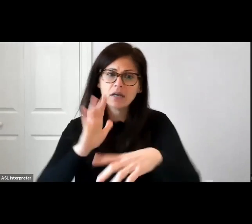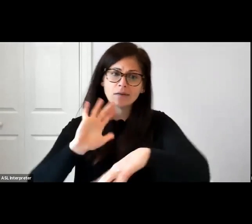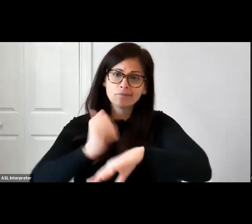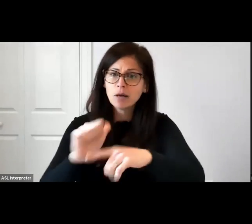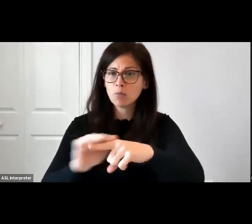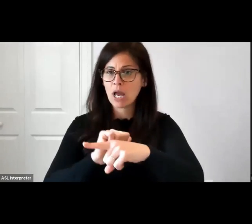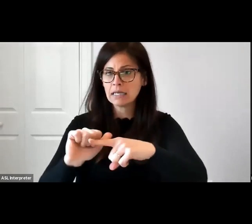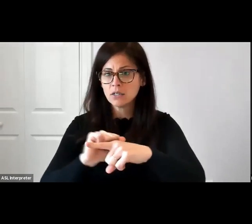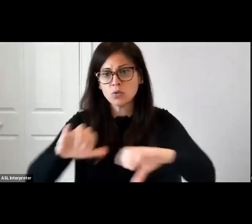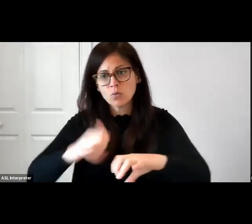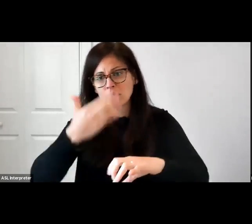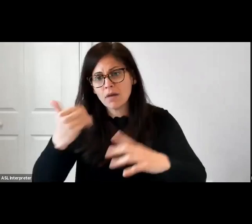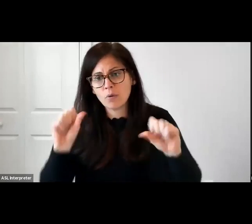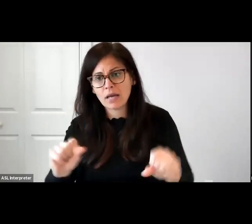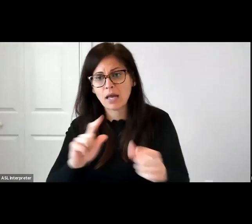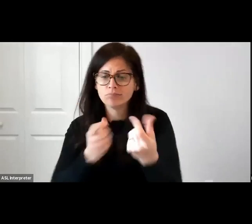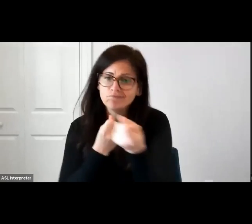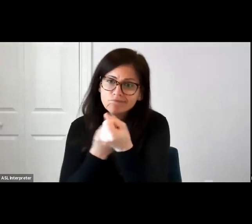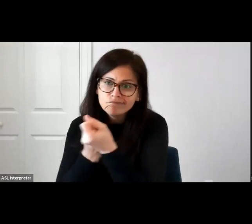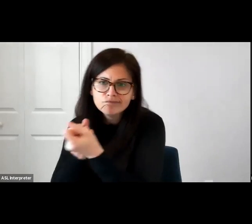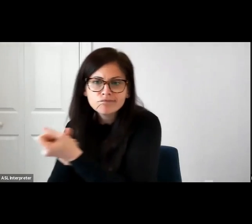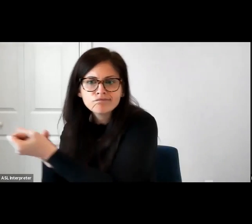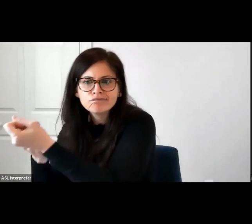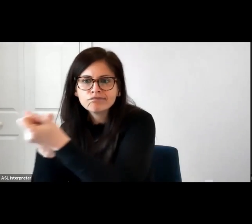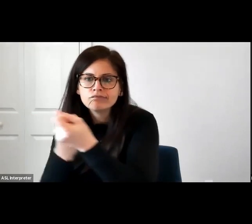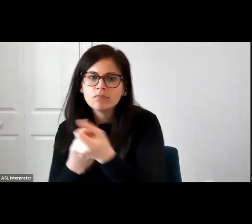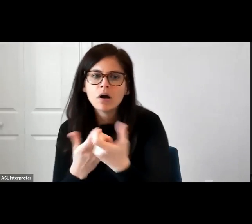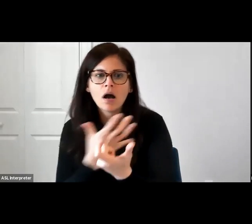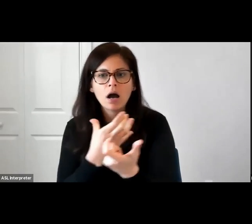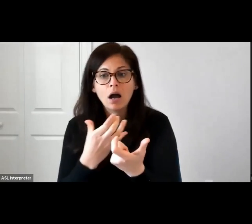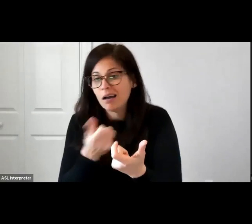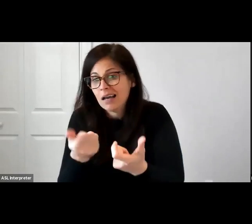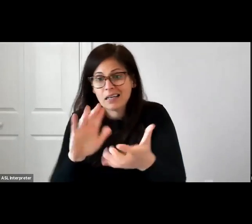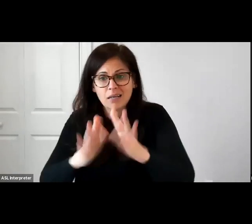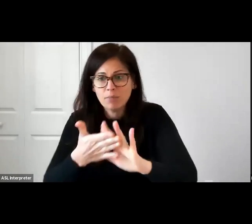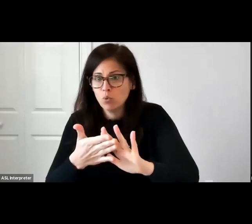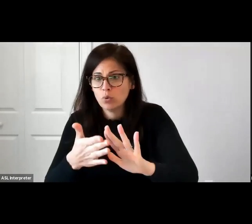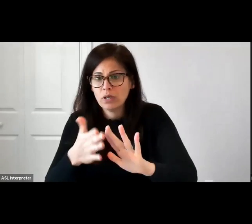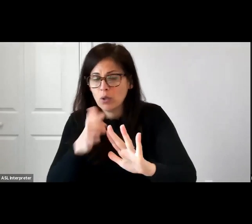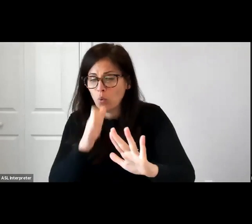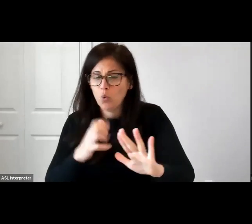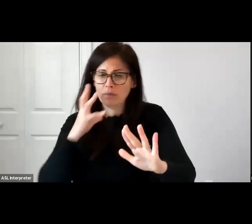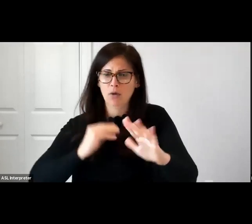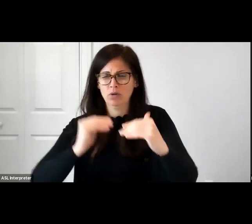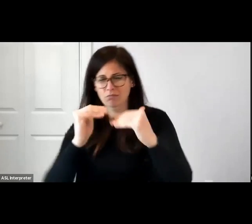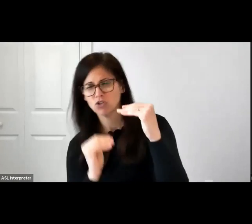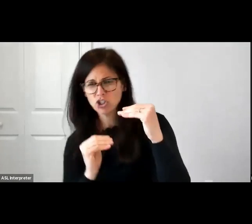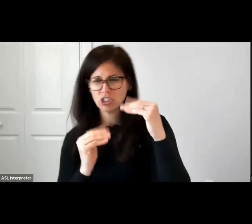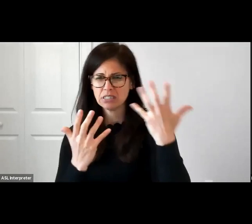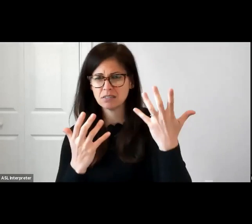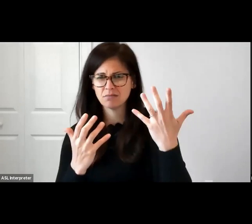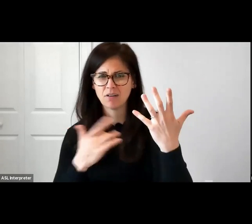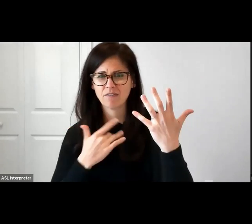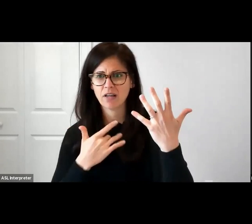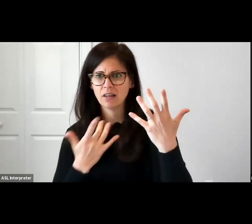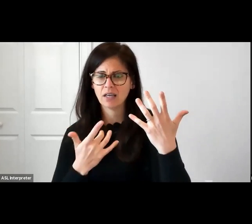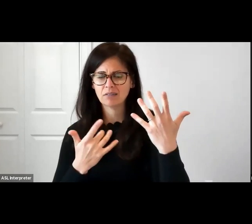the best we can to help support any community facing injustice these days. And just doing everything we can,